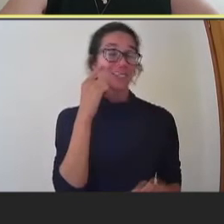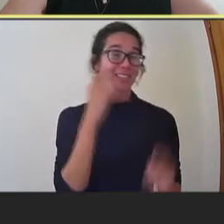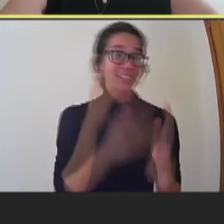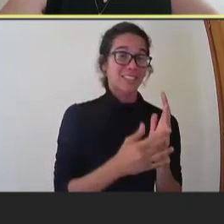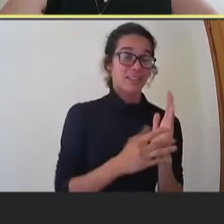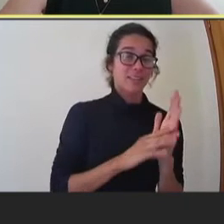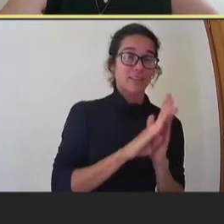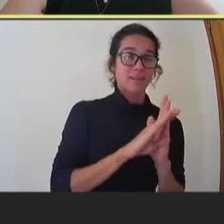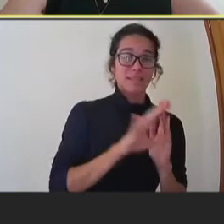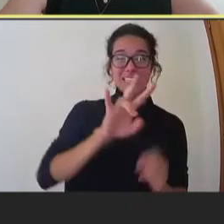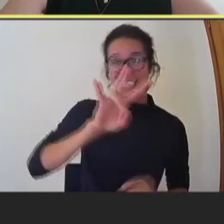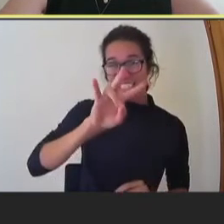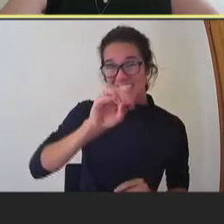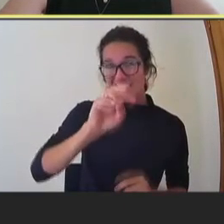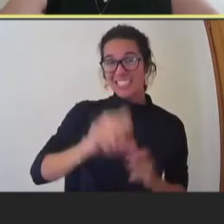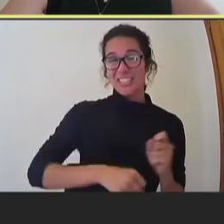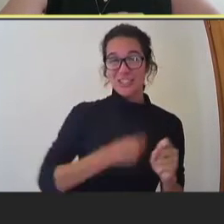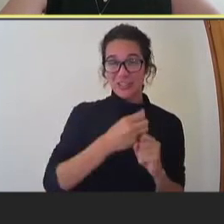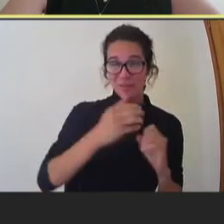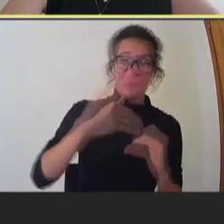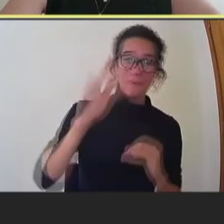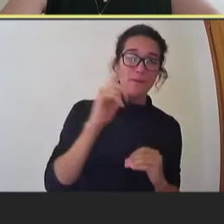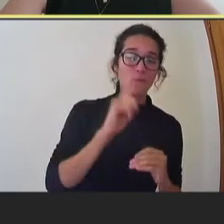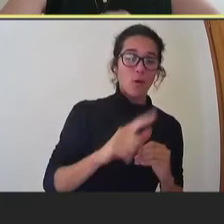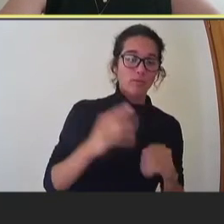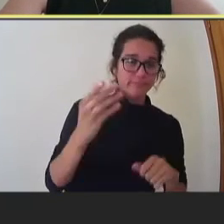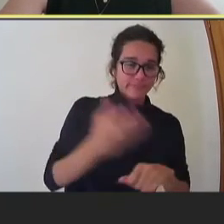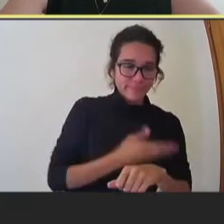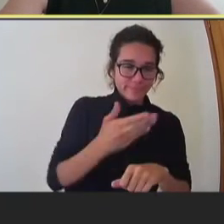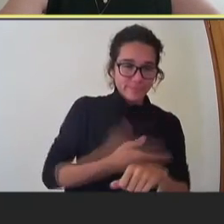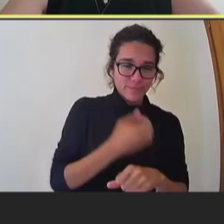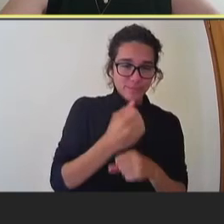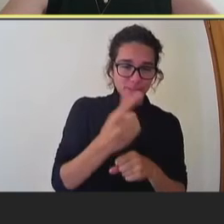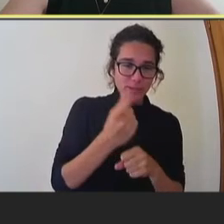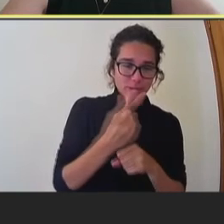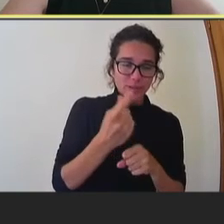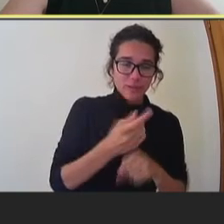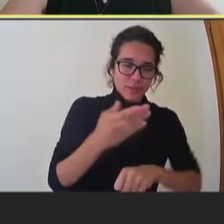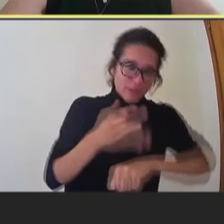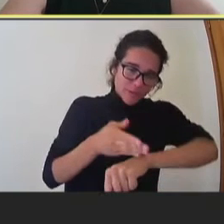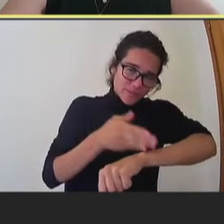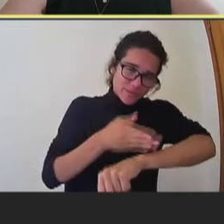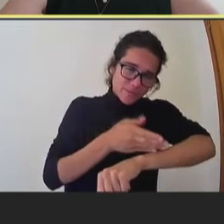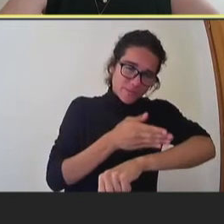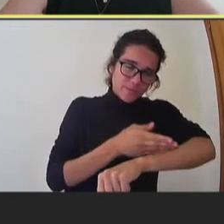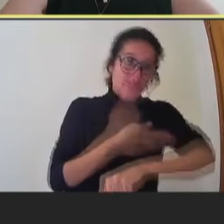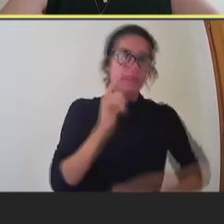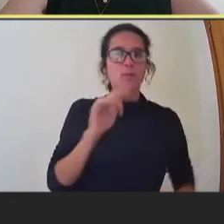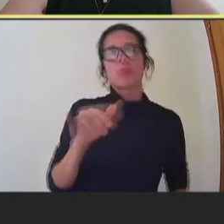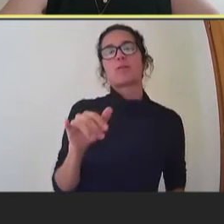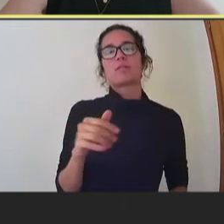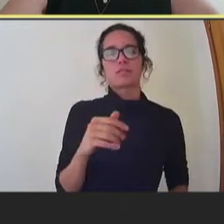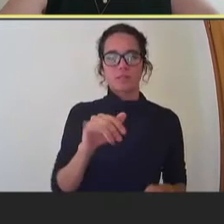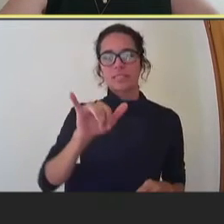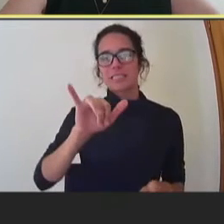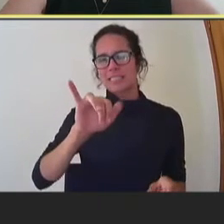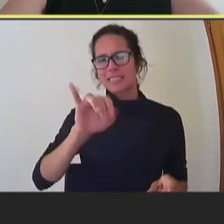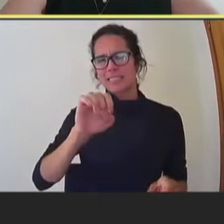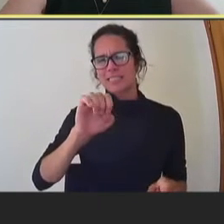so 70 years of year-on-year improvements on yield. Whereas this is a new technology. So,